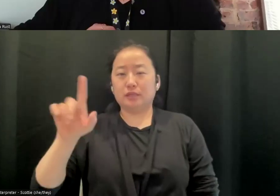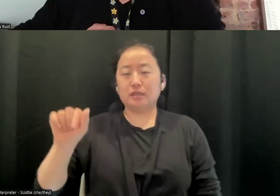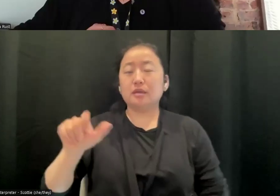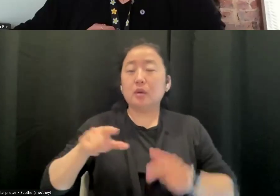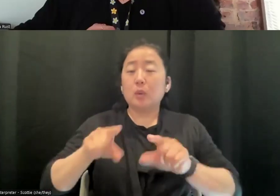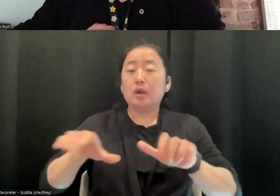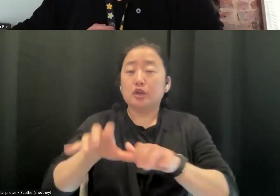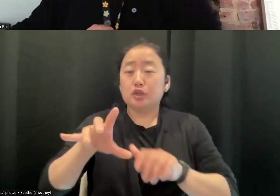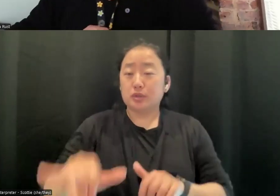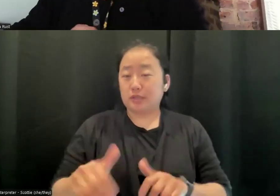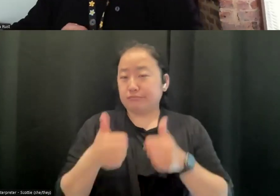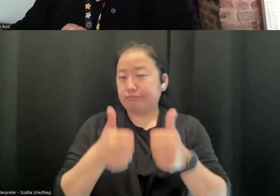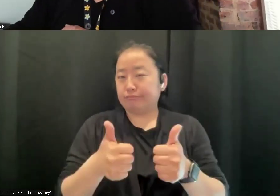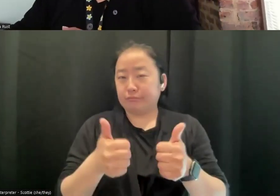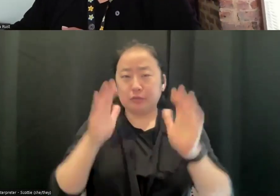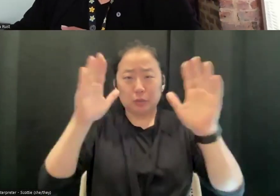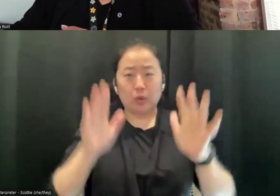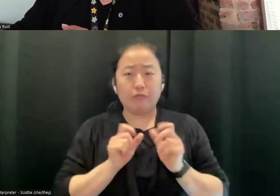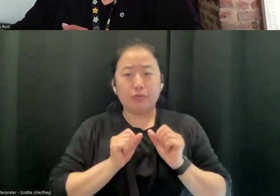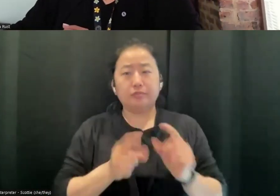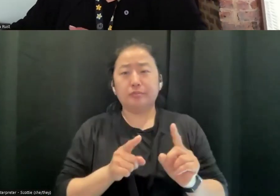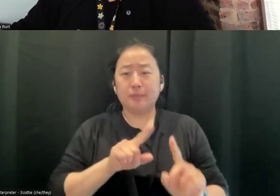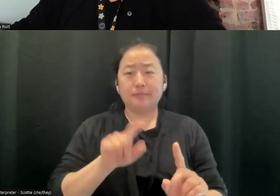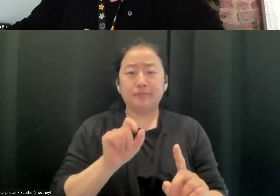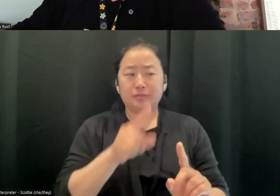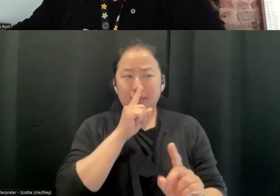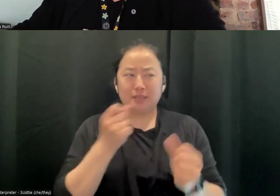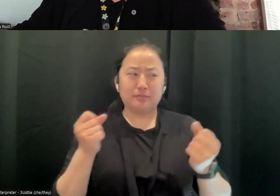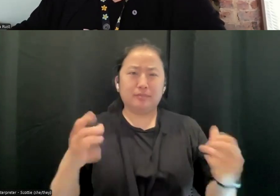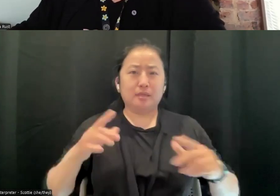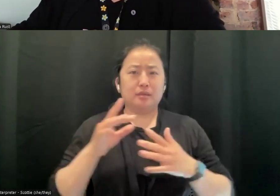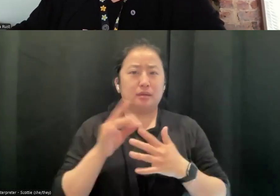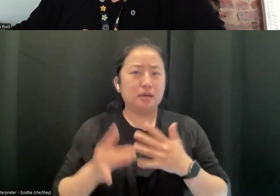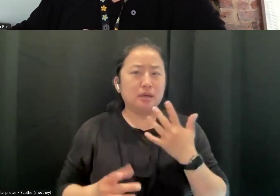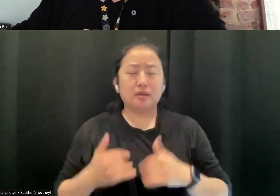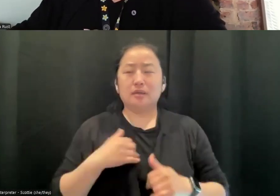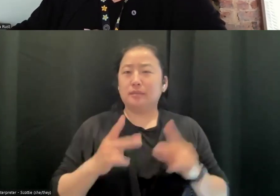which is a great prompt because there's so much out there that people don't always realize,